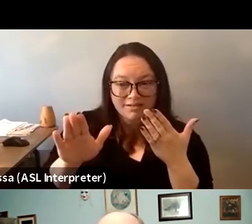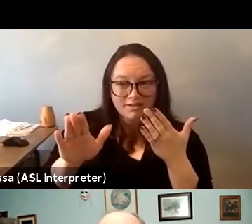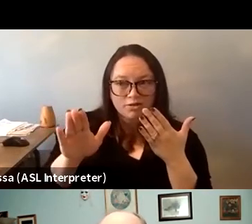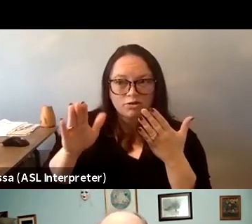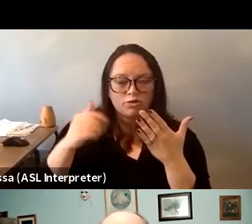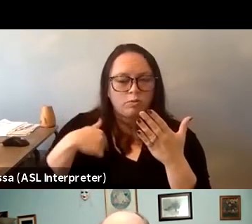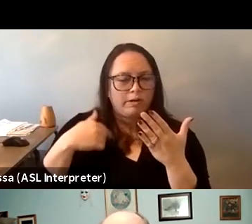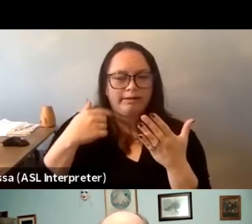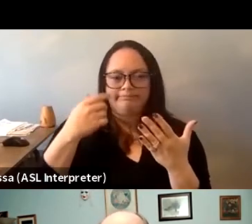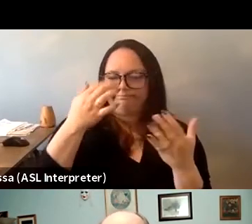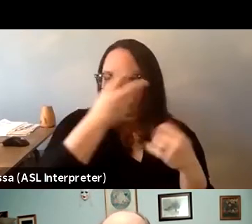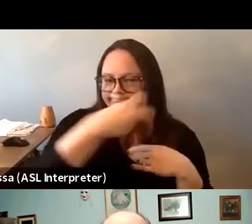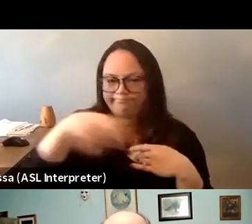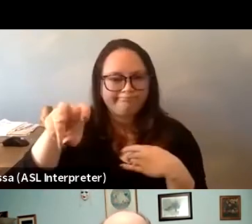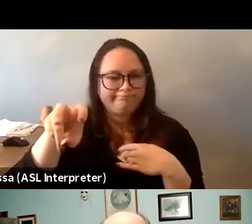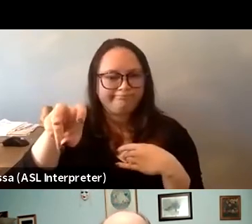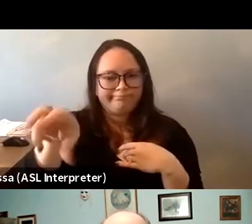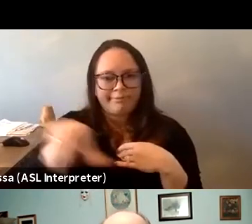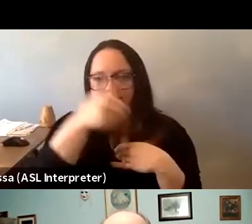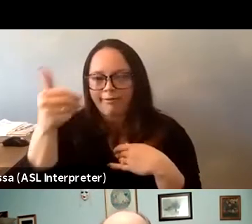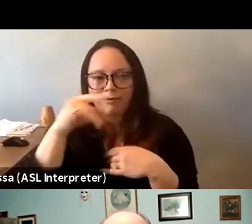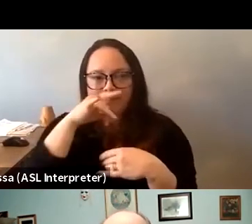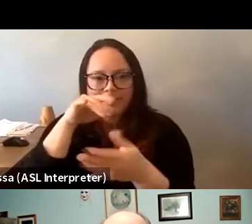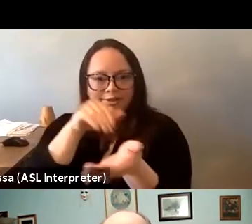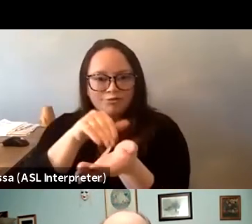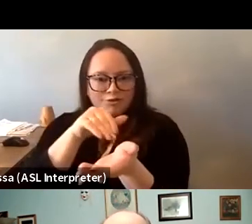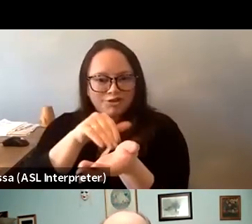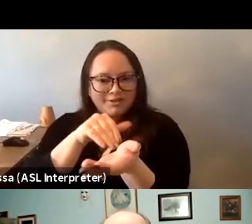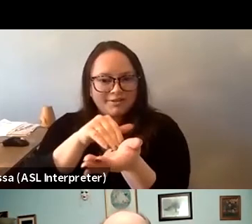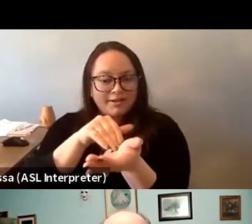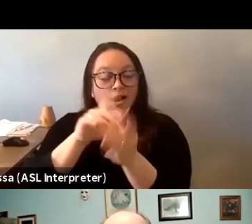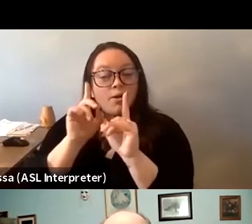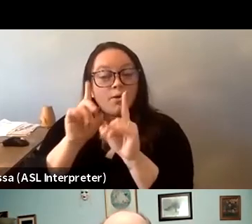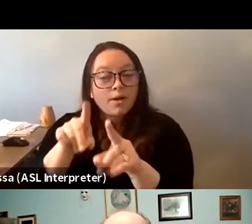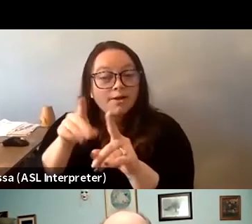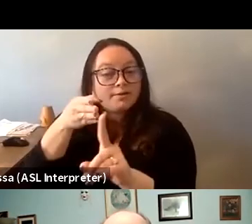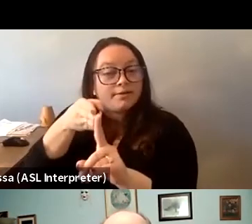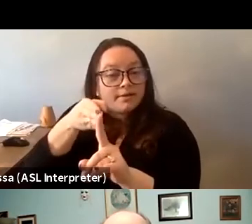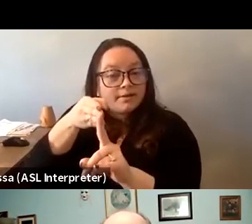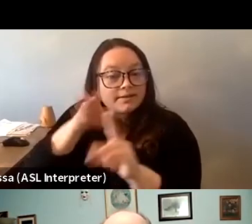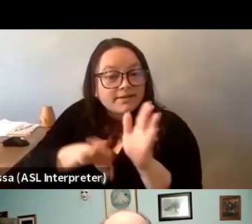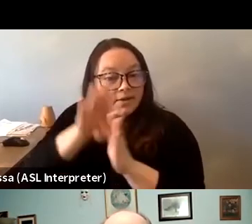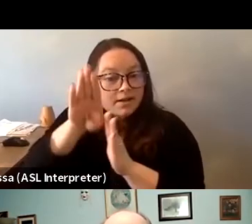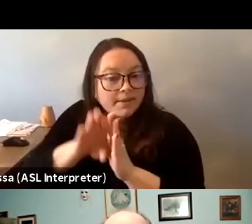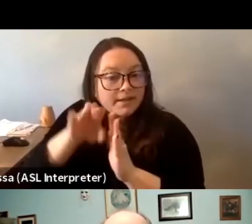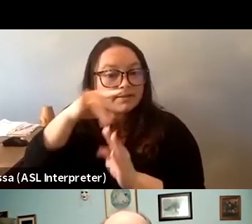Pediatricians and went somewhere else. To a developmental pediatrician where he got the proper diagnosis. Well, I was